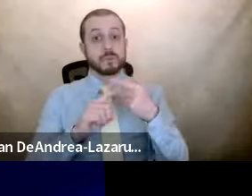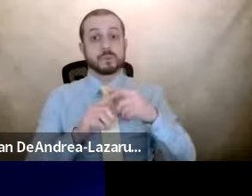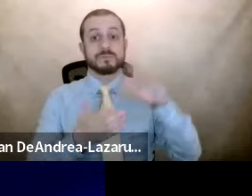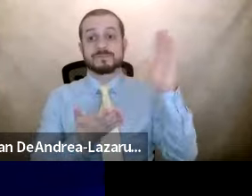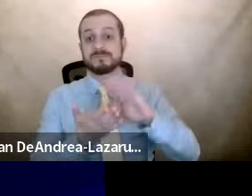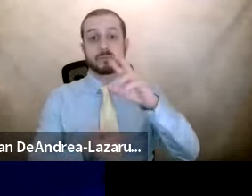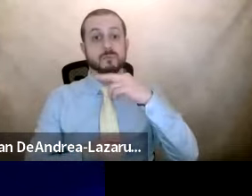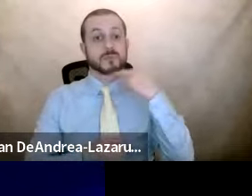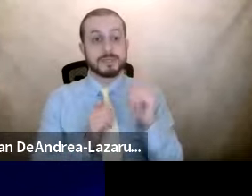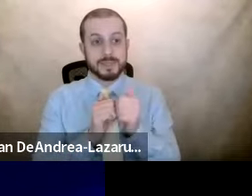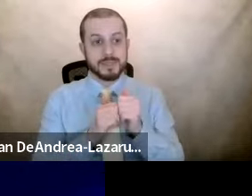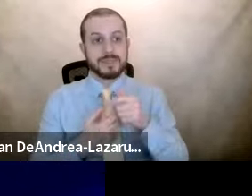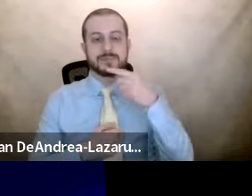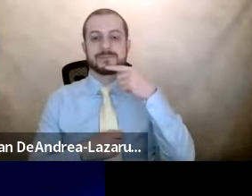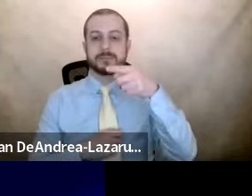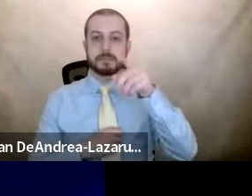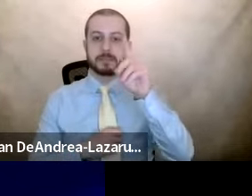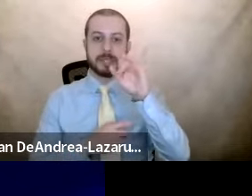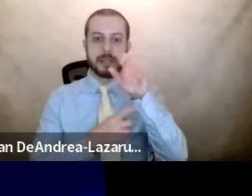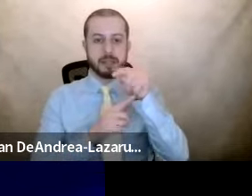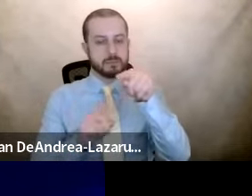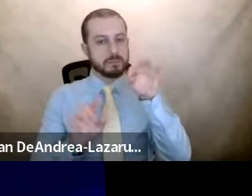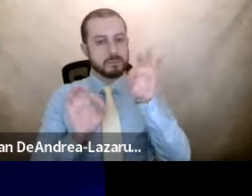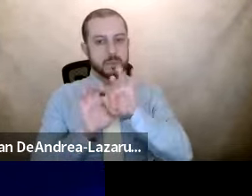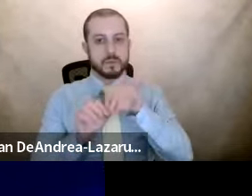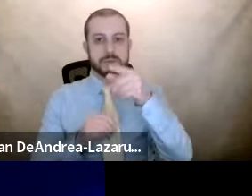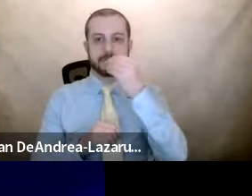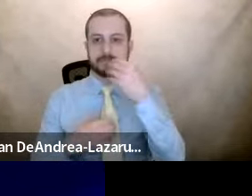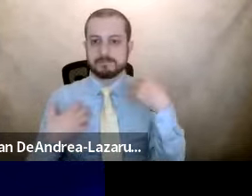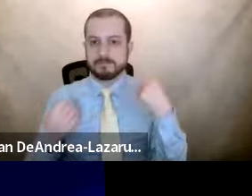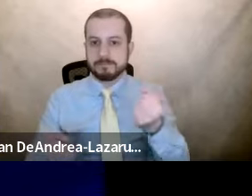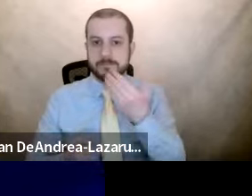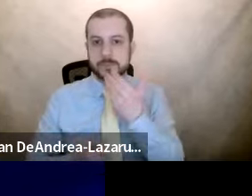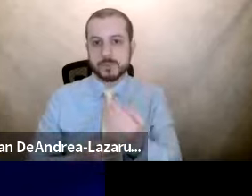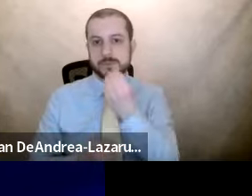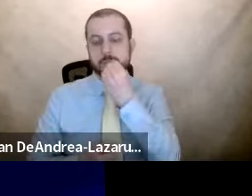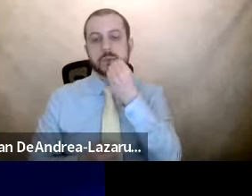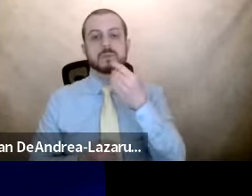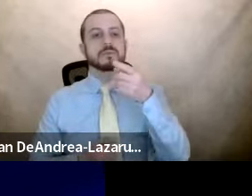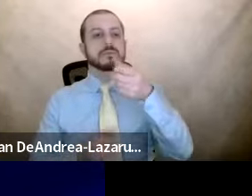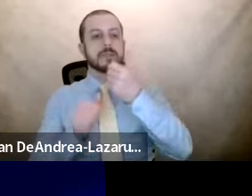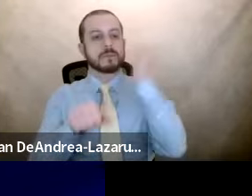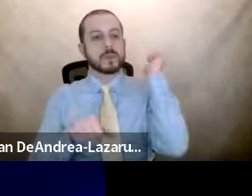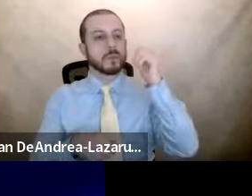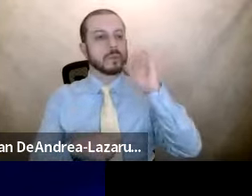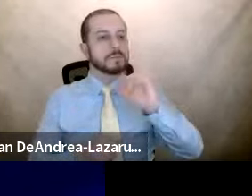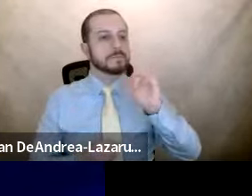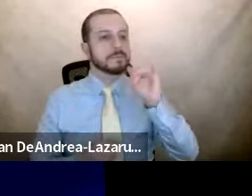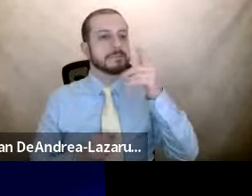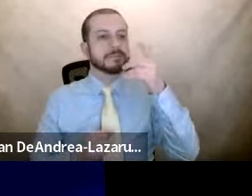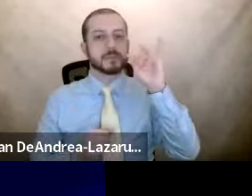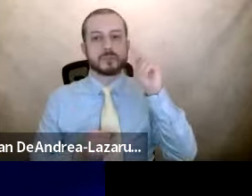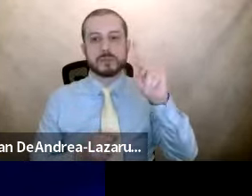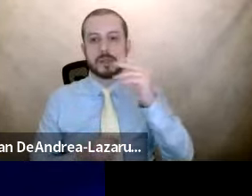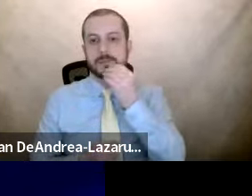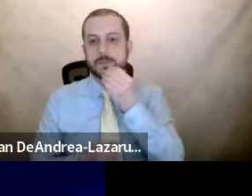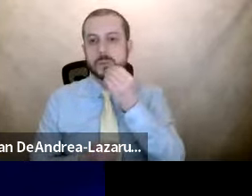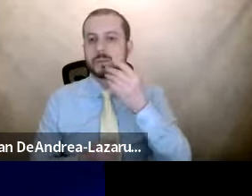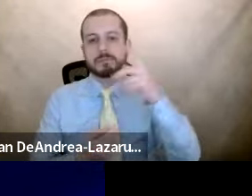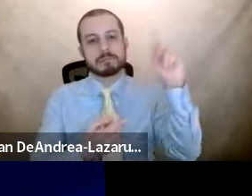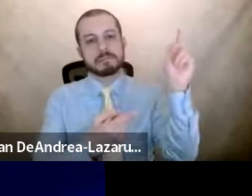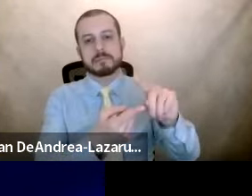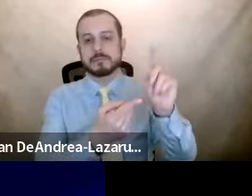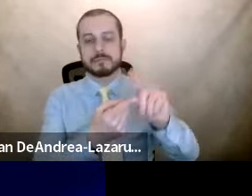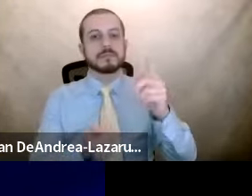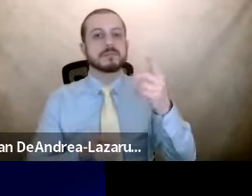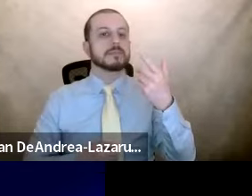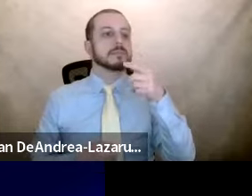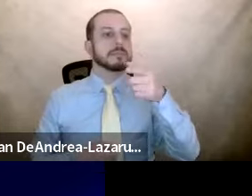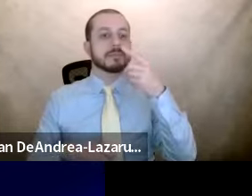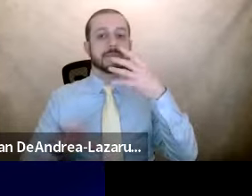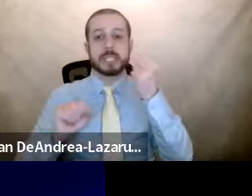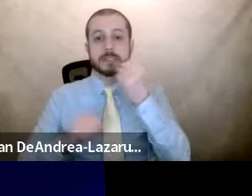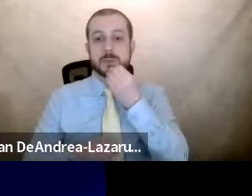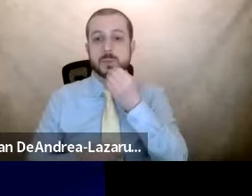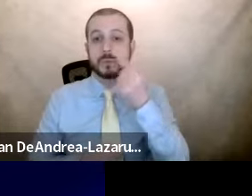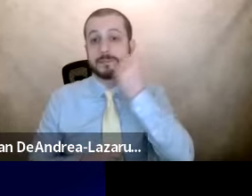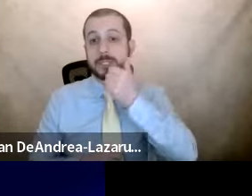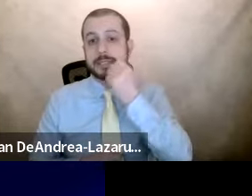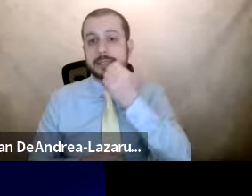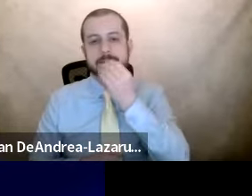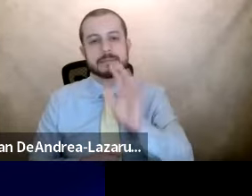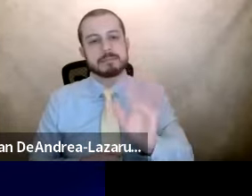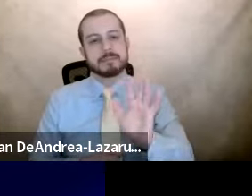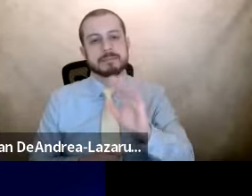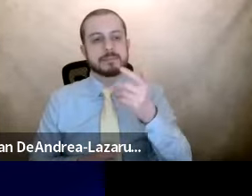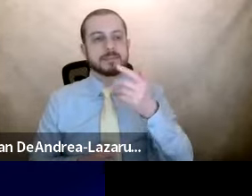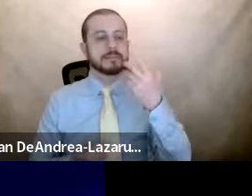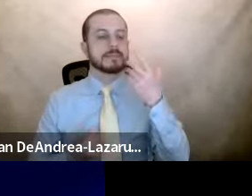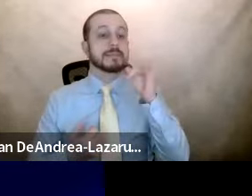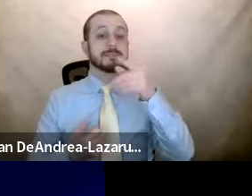There are ways to prevent strokes. There are some high-risk things that you can avoid, like high blood pressure, high cholesterol, diabetes, heart disease.